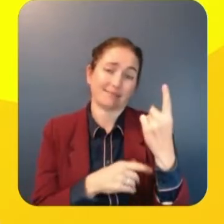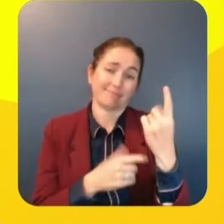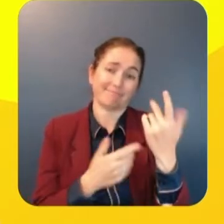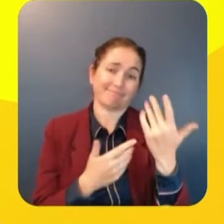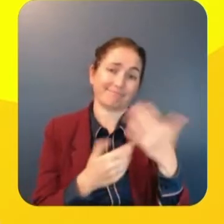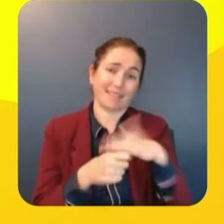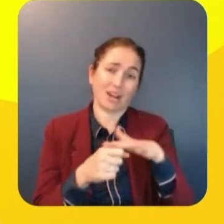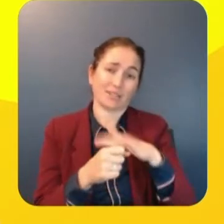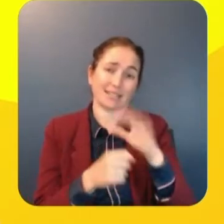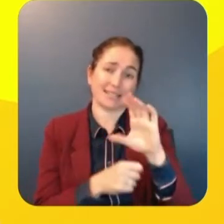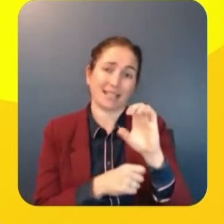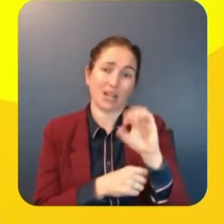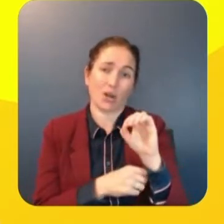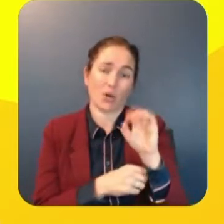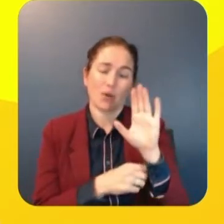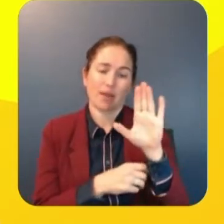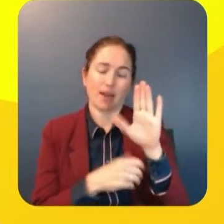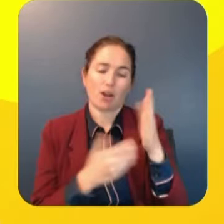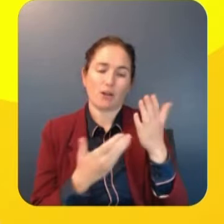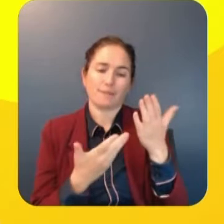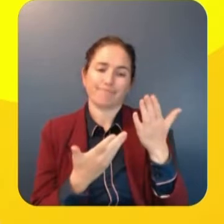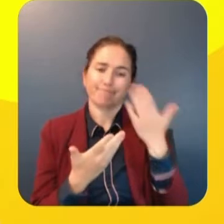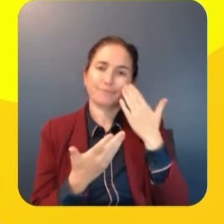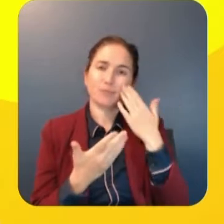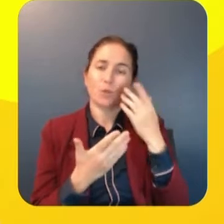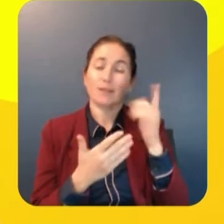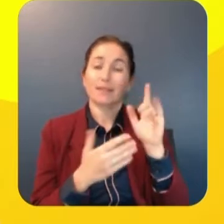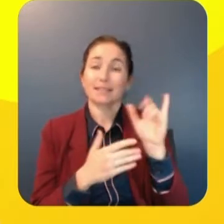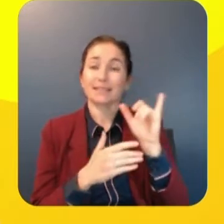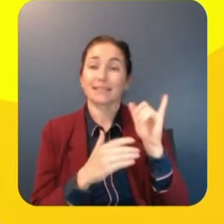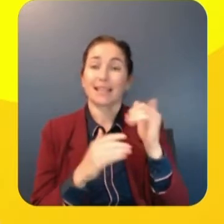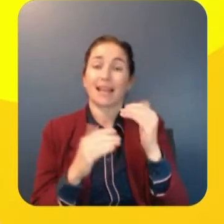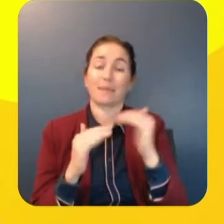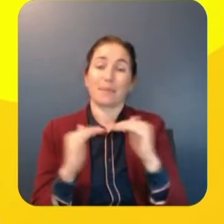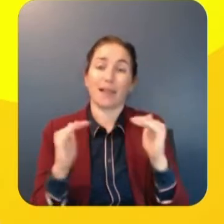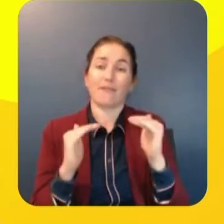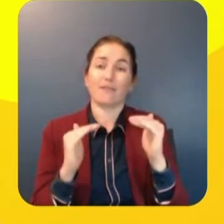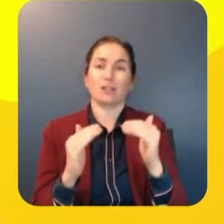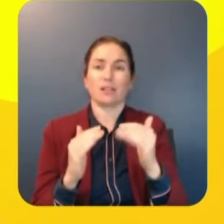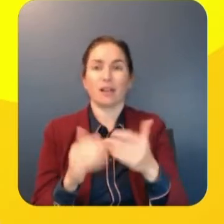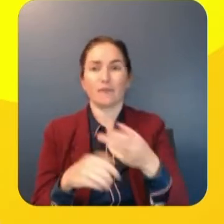remit where the same level of rigor around measurement and tracking is not required.